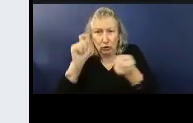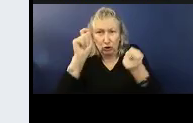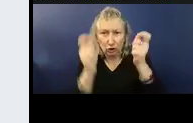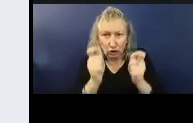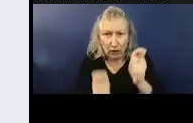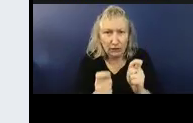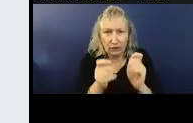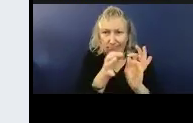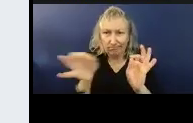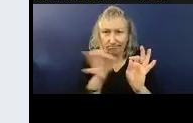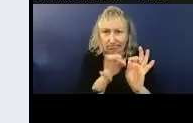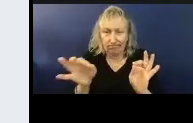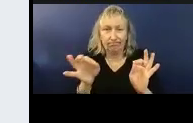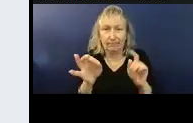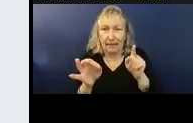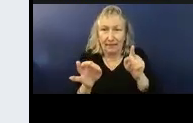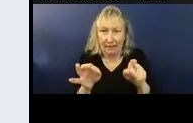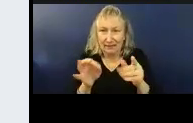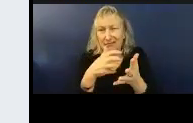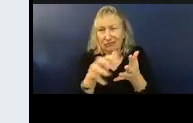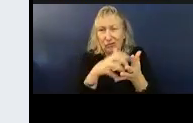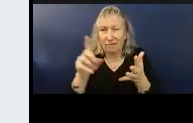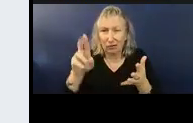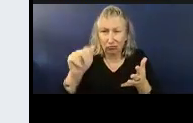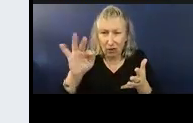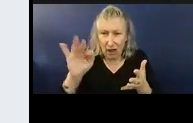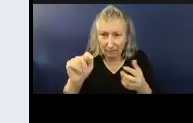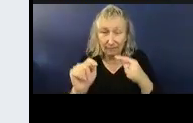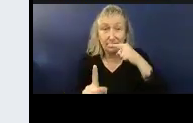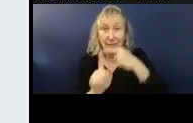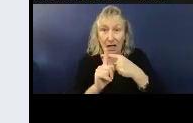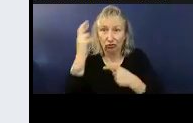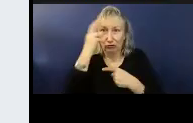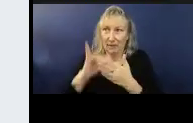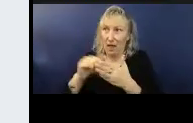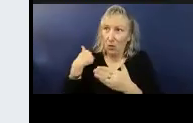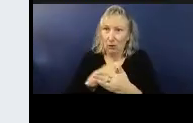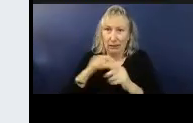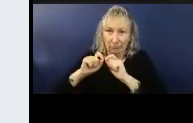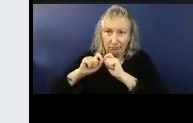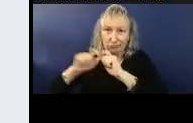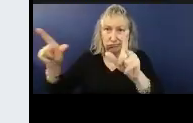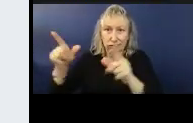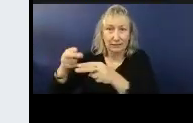along with the reasons we are issuing a temporary rule,